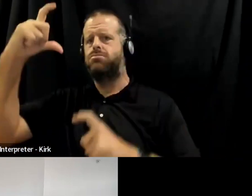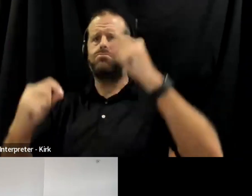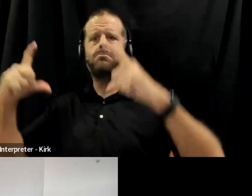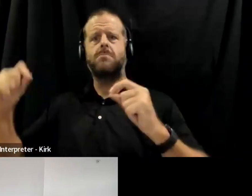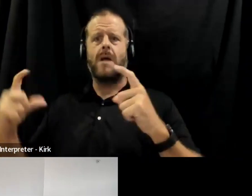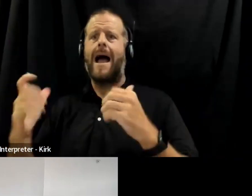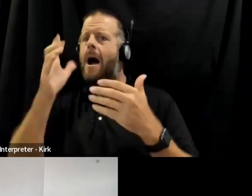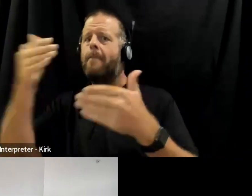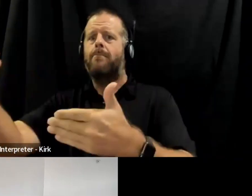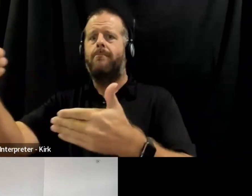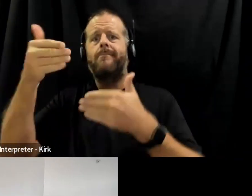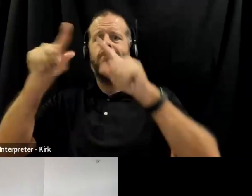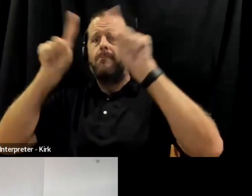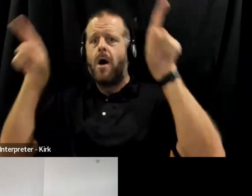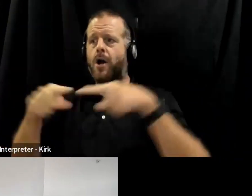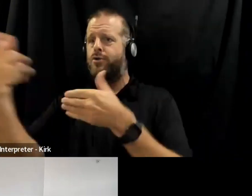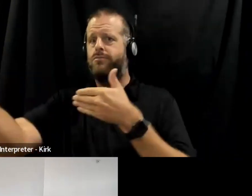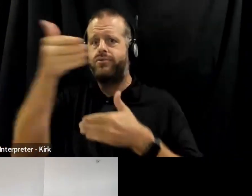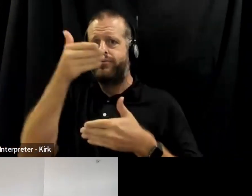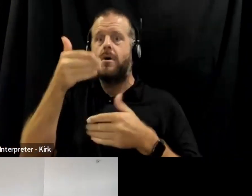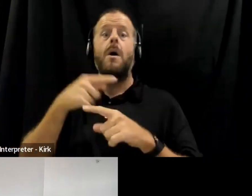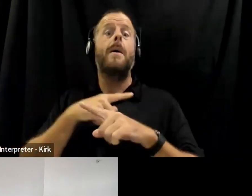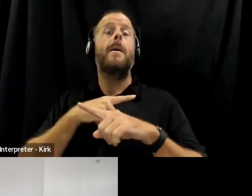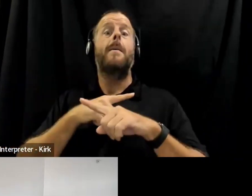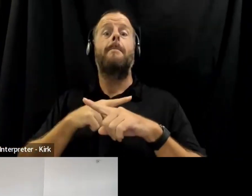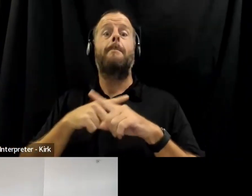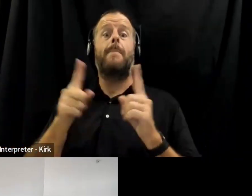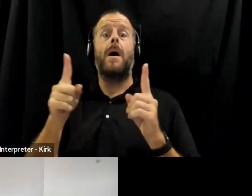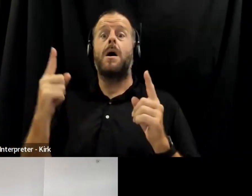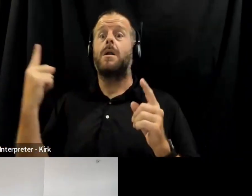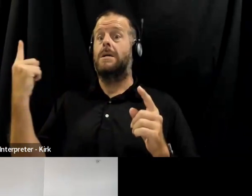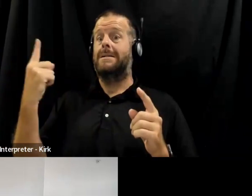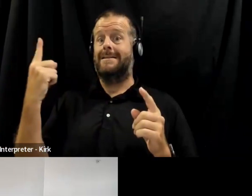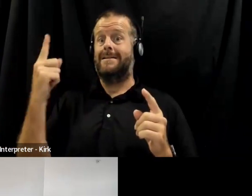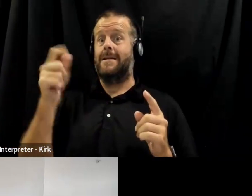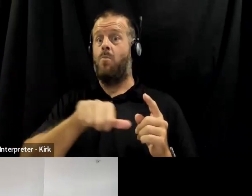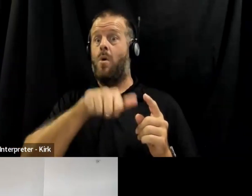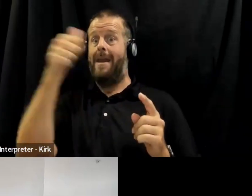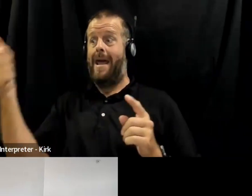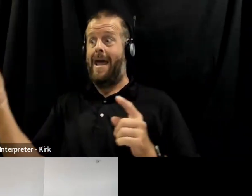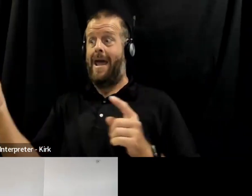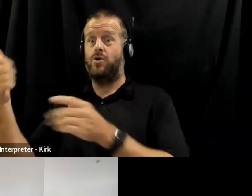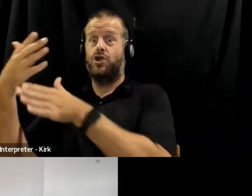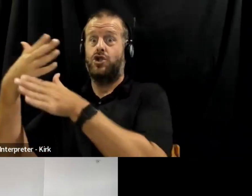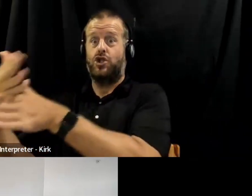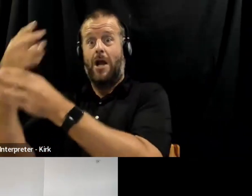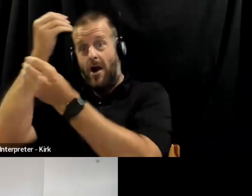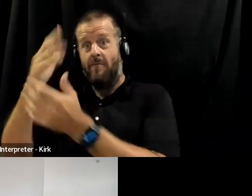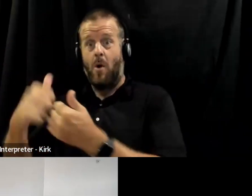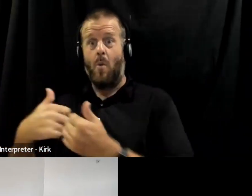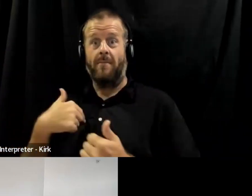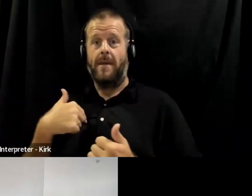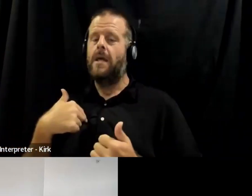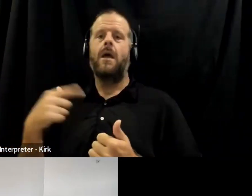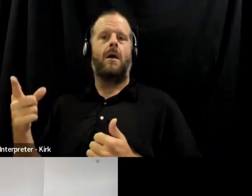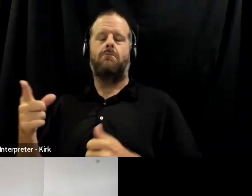me, but I struggled right away when somebody else is sharing information with me, as opposed to me working by myself.